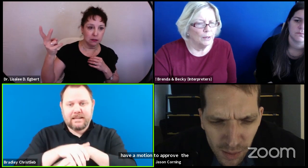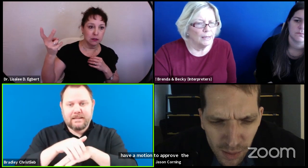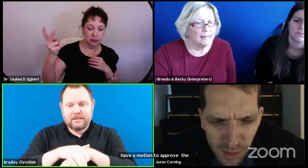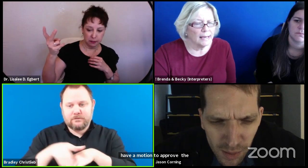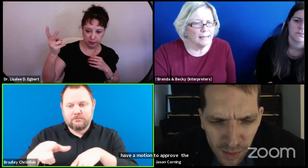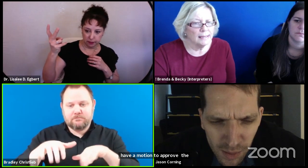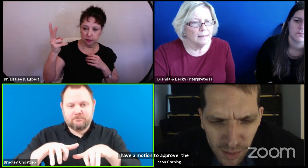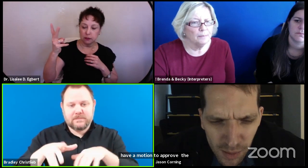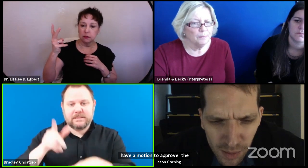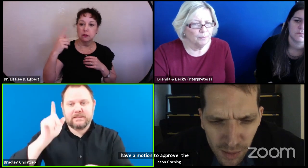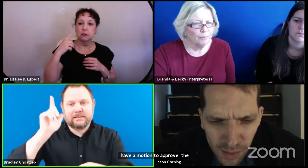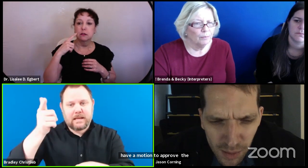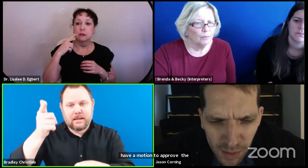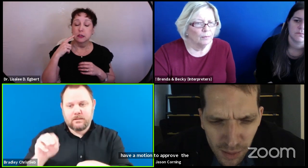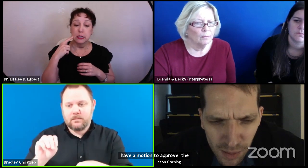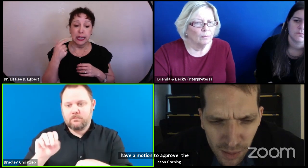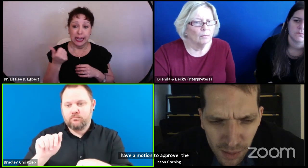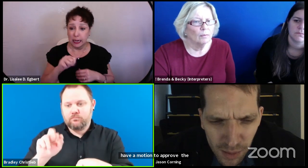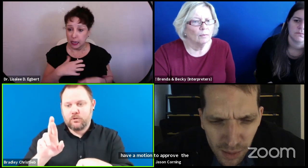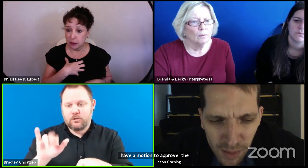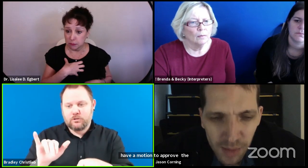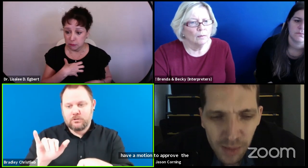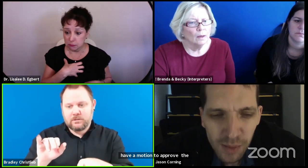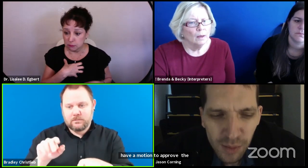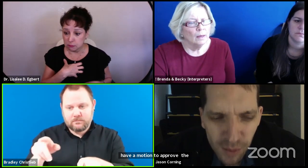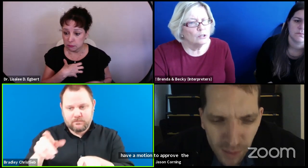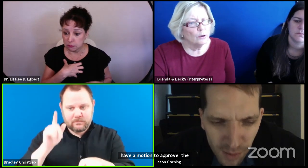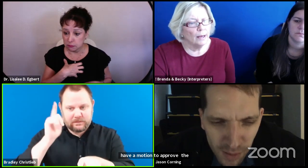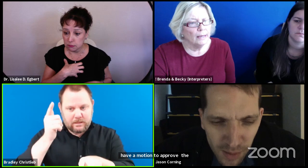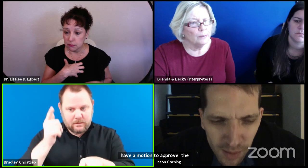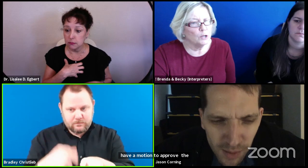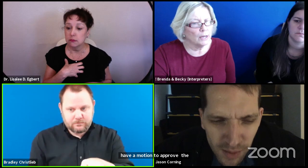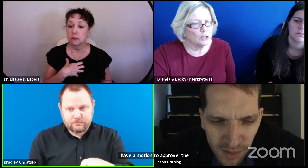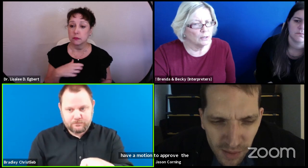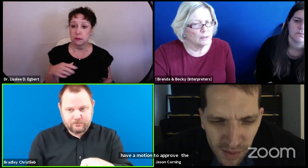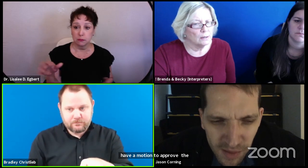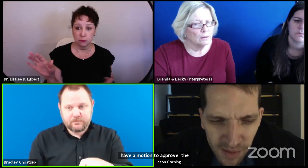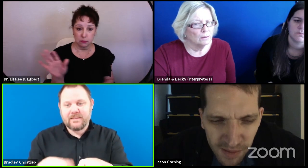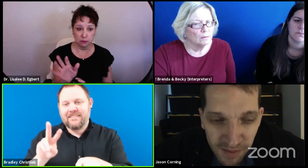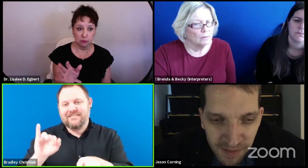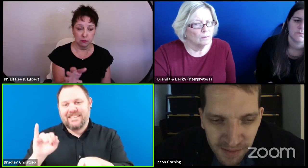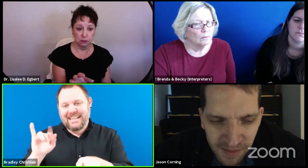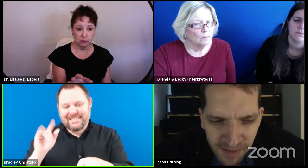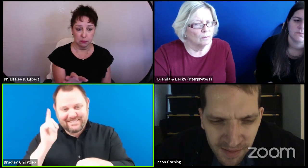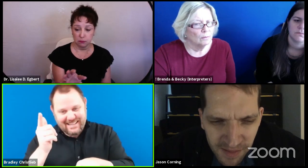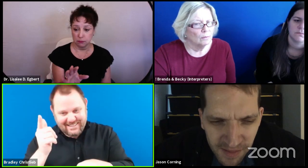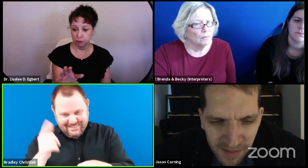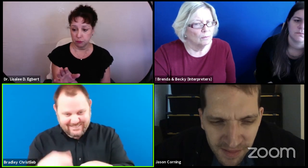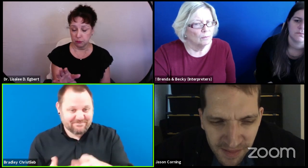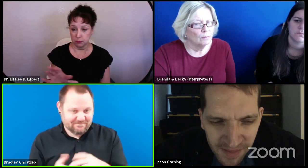Marny seconds it. Is there any objections?